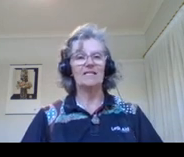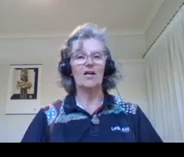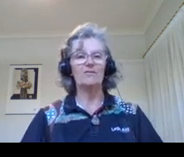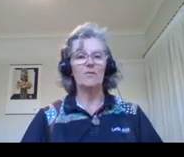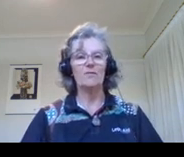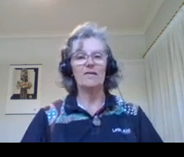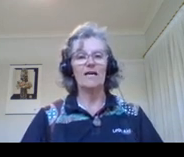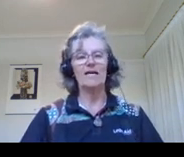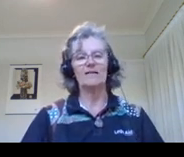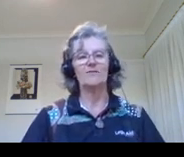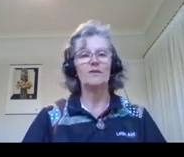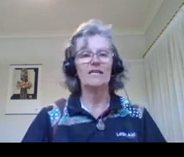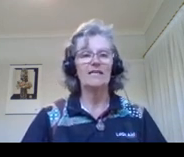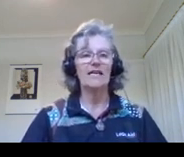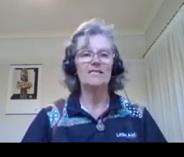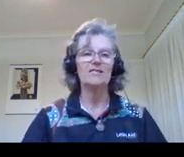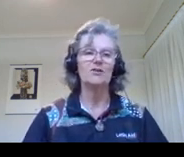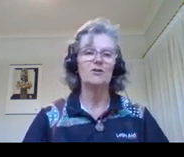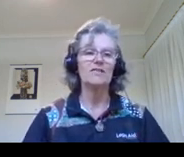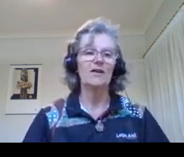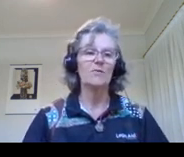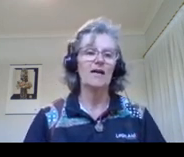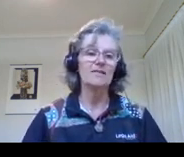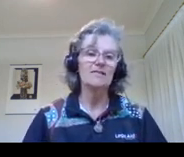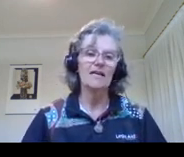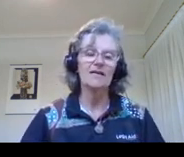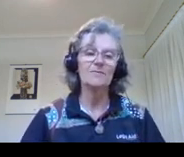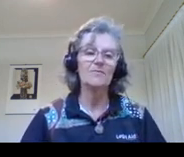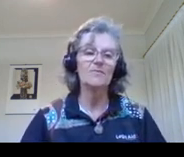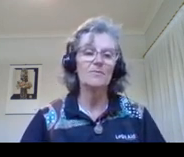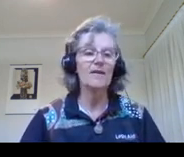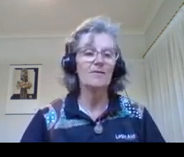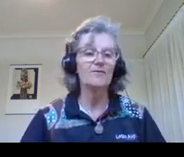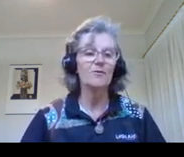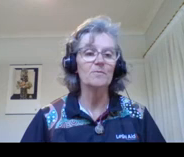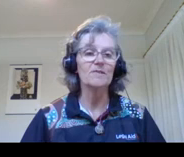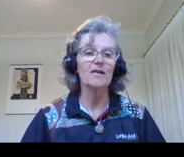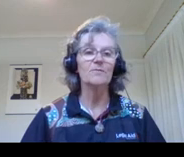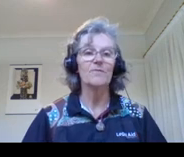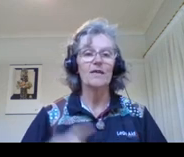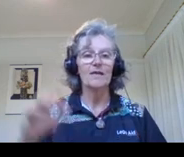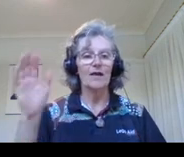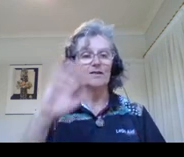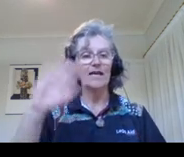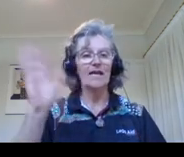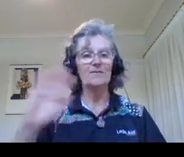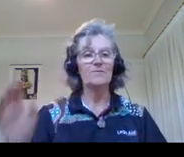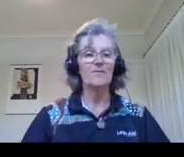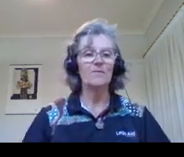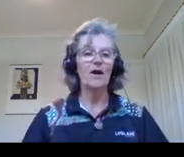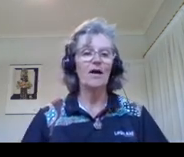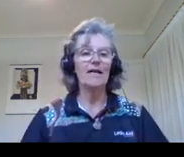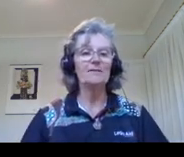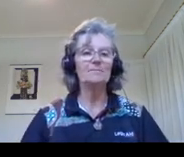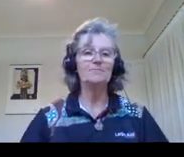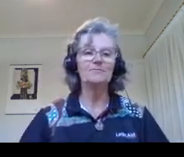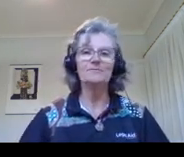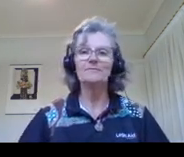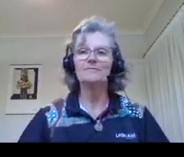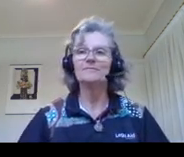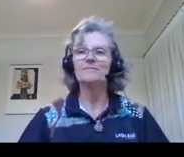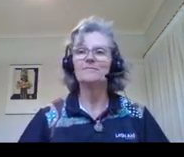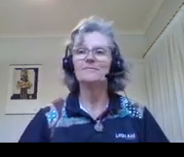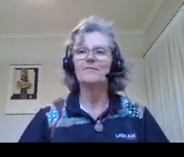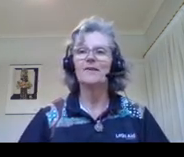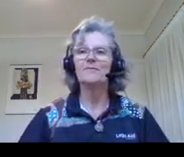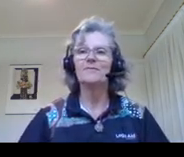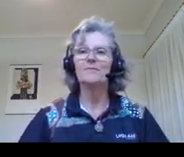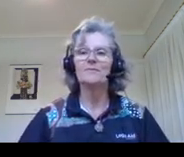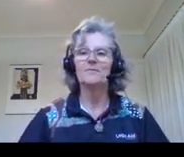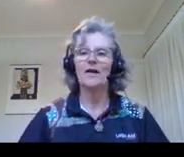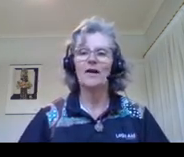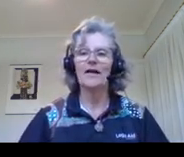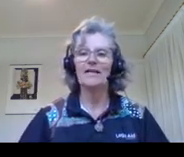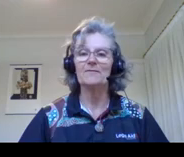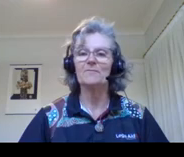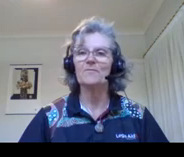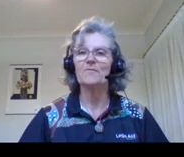live webinar on Legal Aid new south wales platform so okay bye thanks everyone thank you bye bye